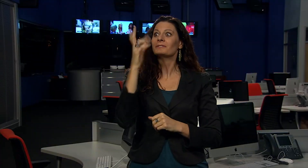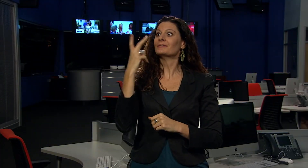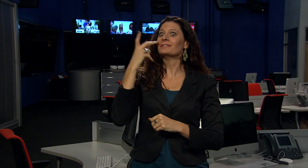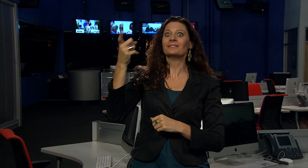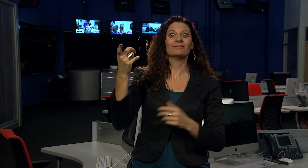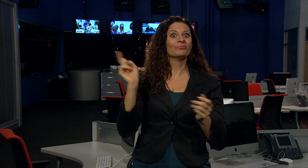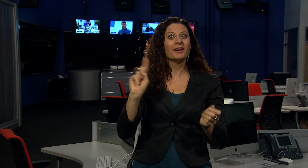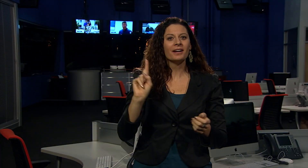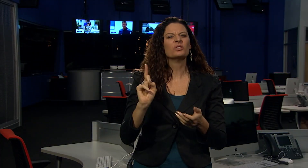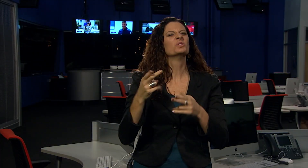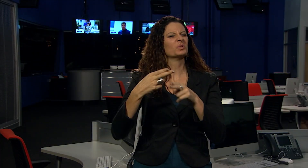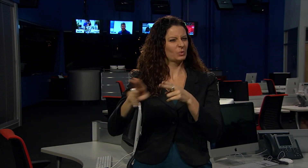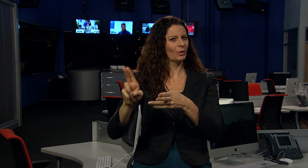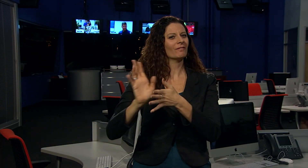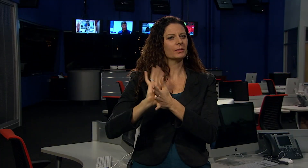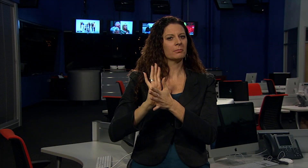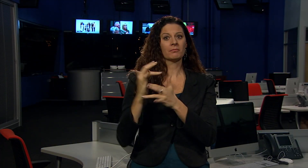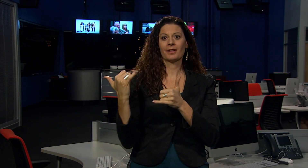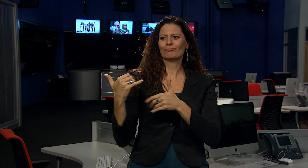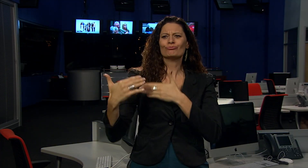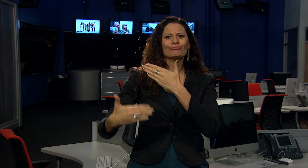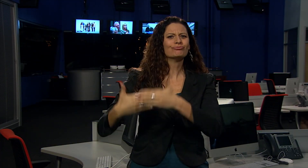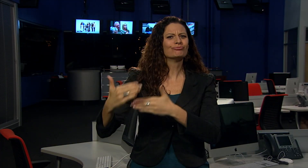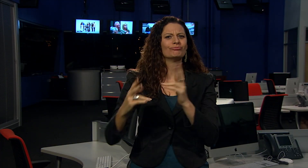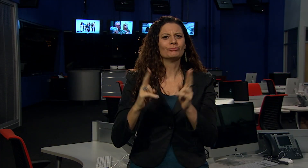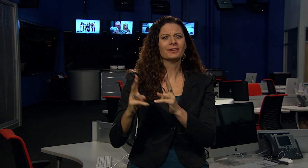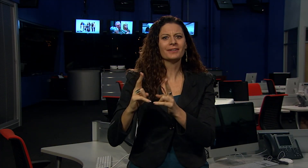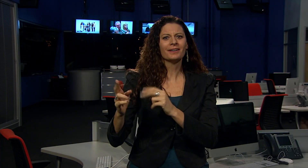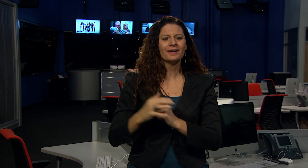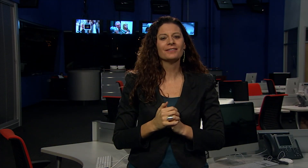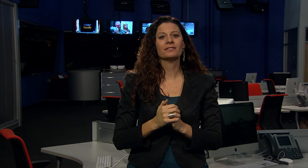YOU'LL BE ABLE TO SEE ZION PERFORM IN A SHORT FILM THAT JUST FINISHED SHOOTING. AND